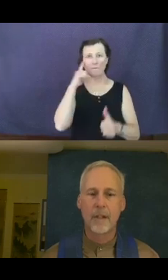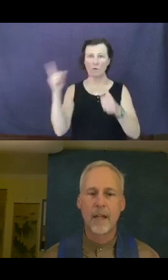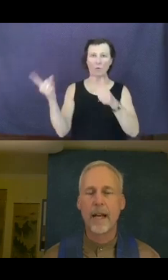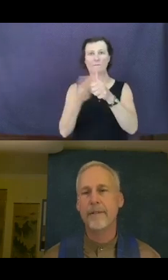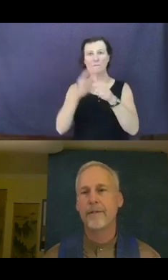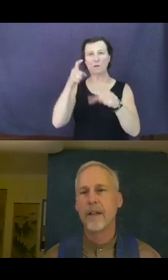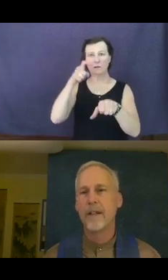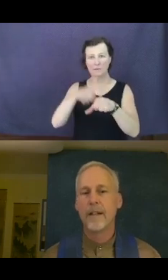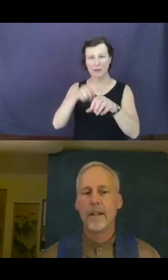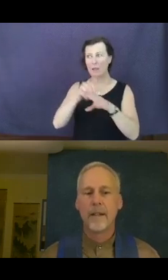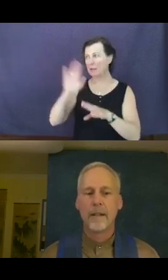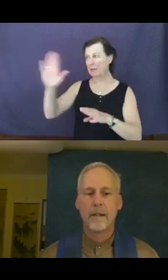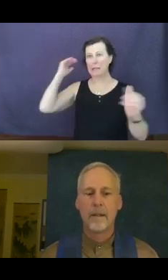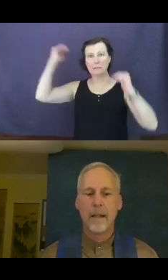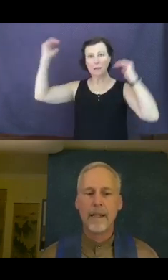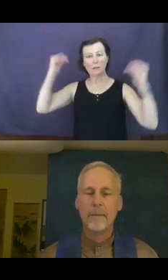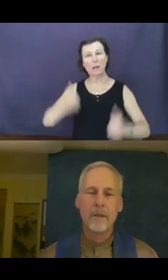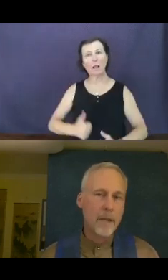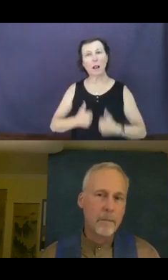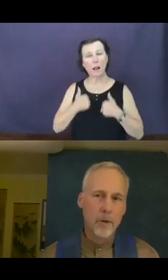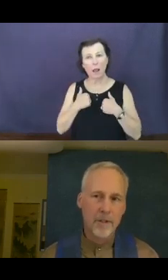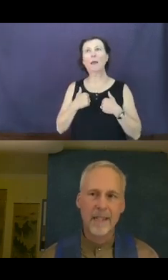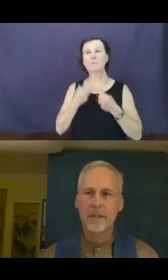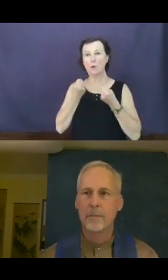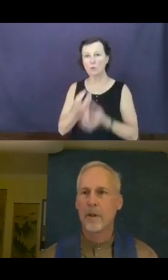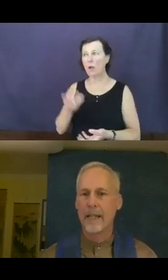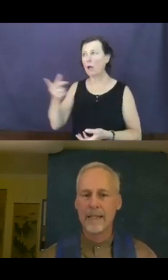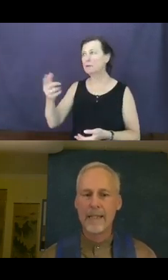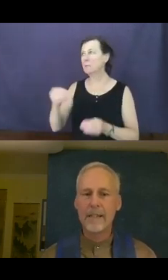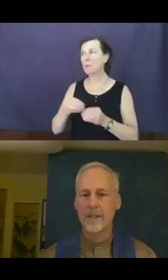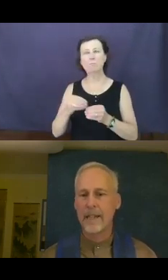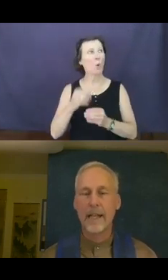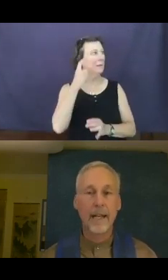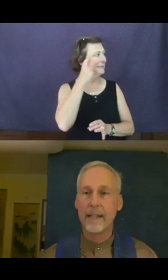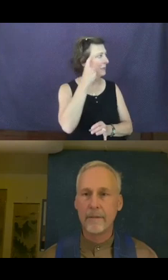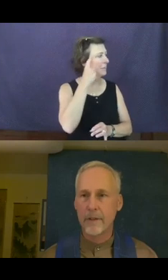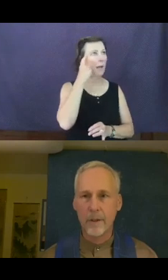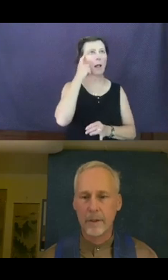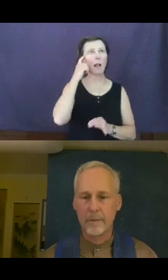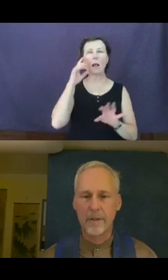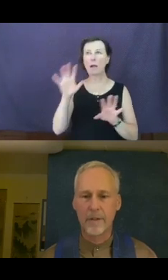life led him to be more sensible and decent than I had ever known him